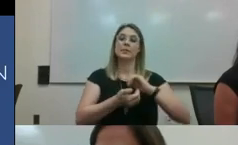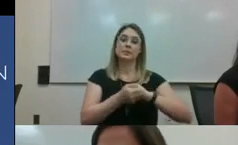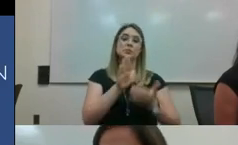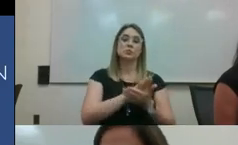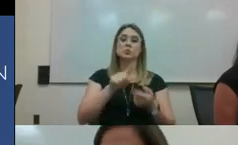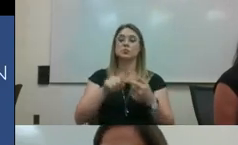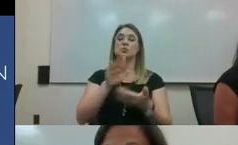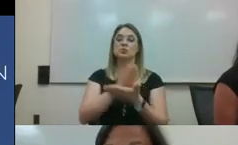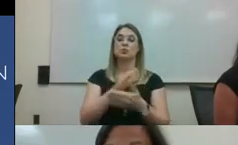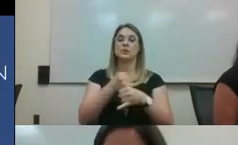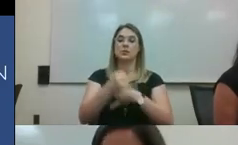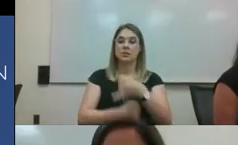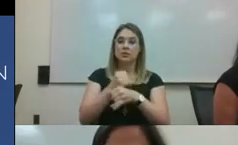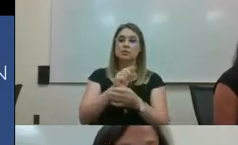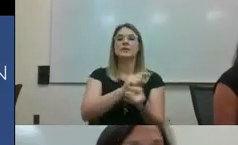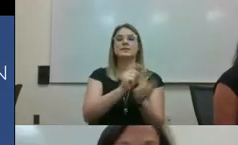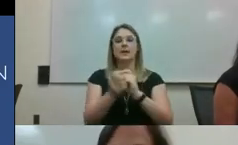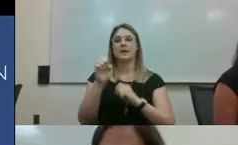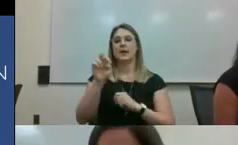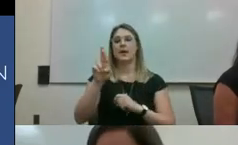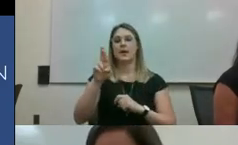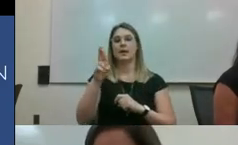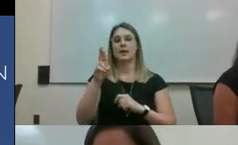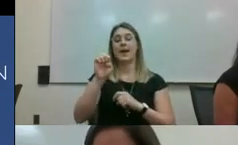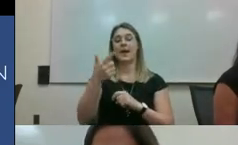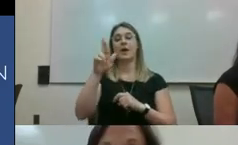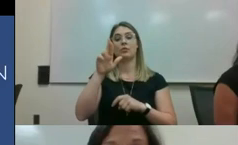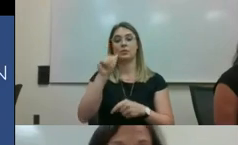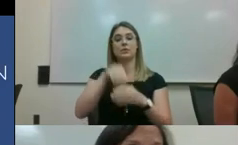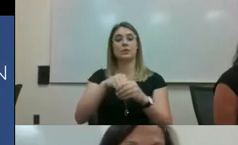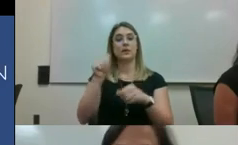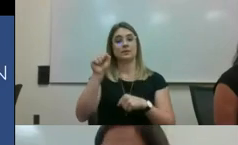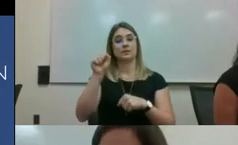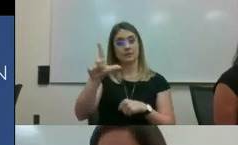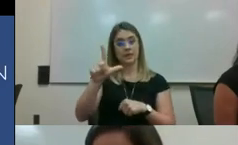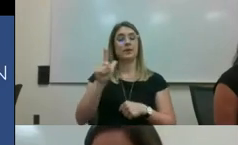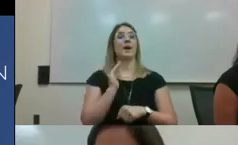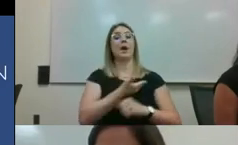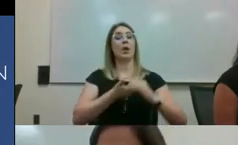in Adapting the EGRA to Include Sign Language. Joining us today is a ACR partner, Josh Josa,